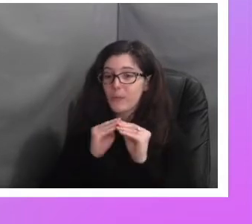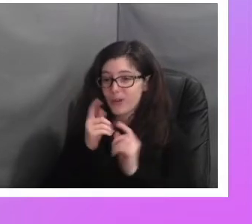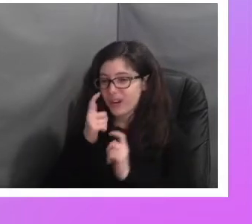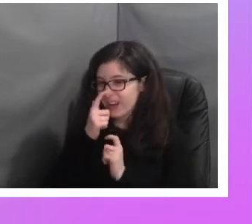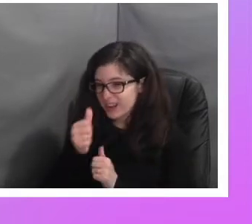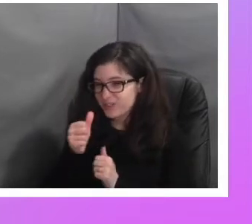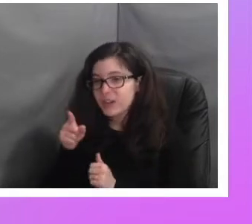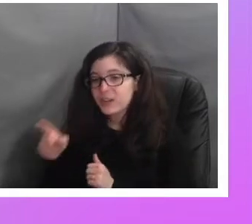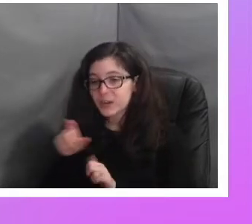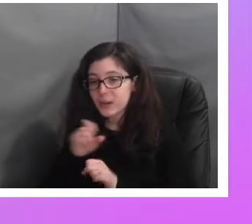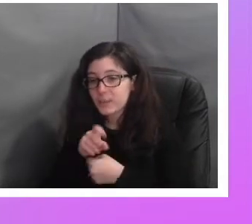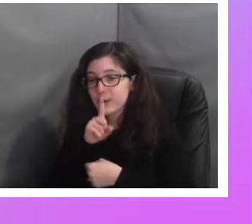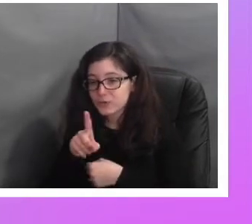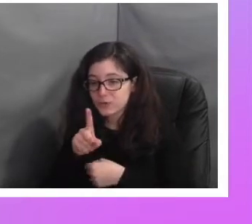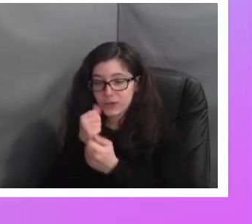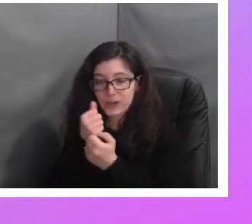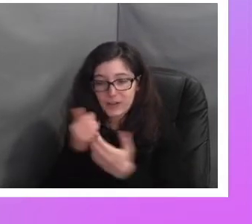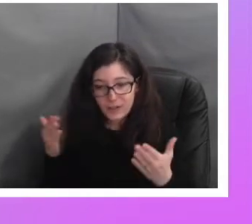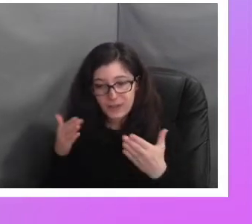that things are accessible before they move forward.